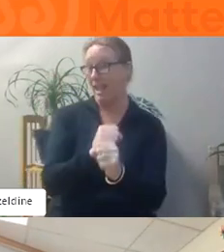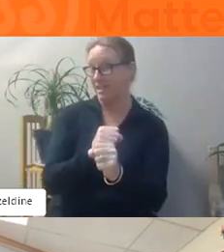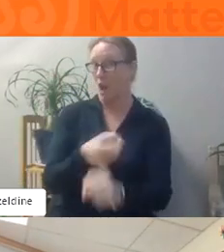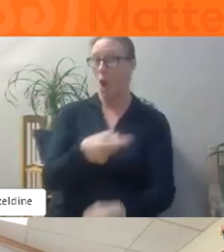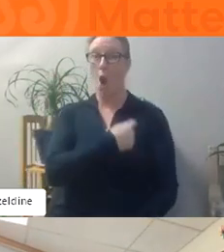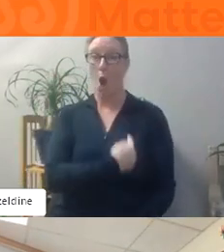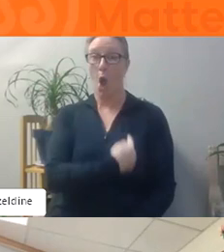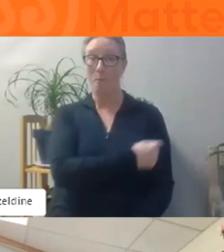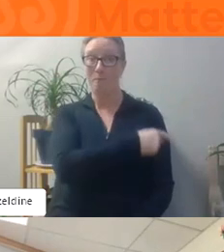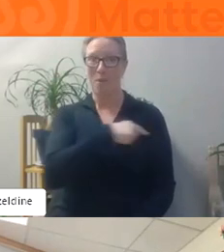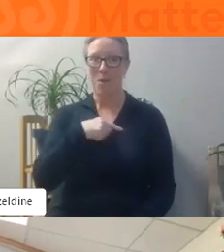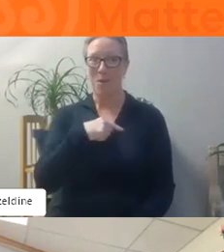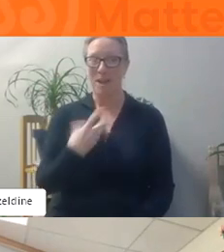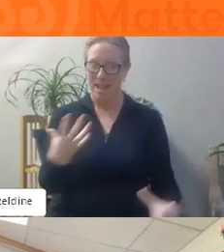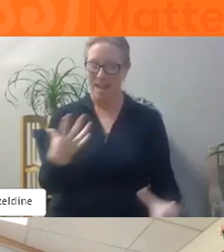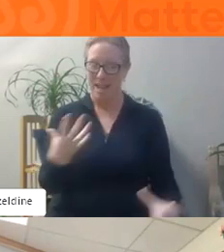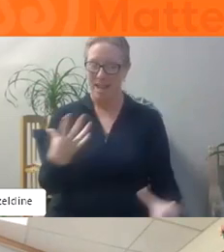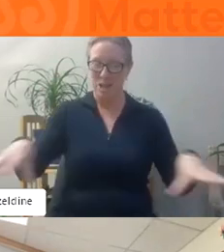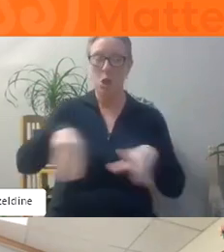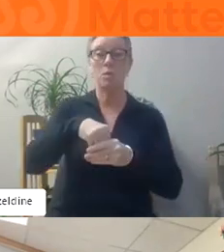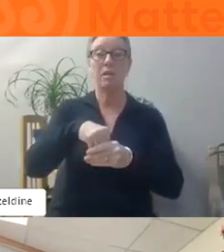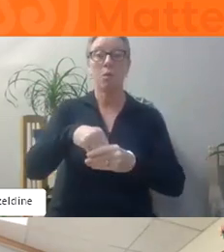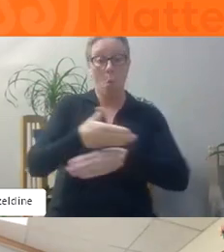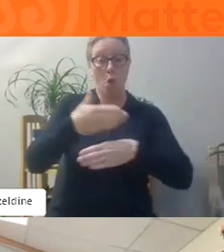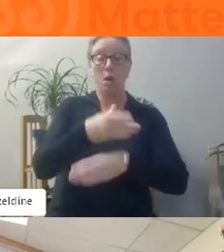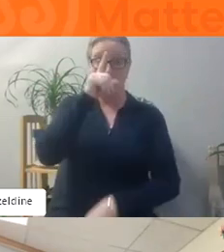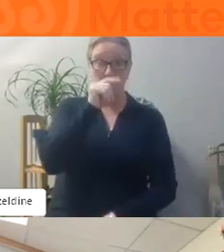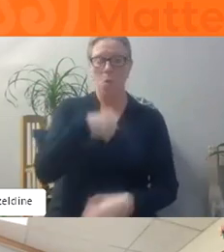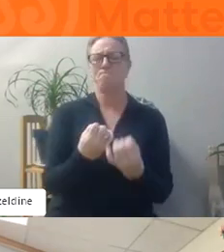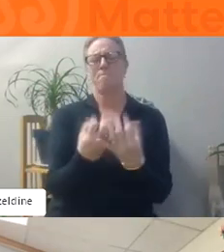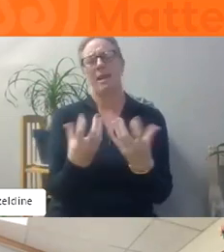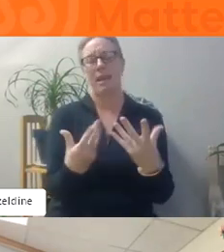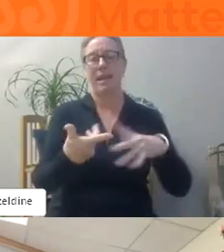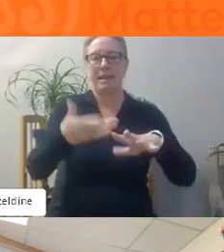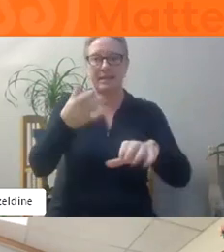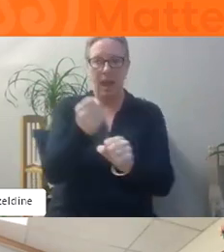on a hopeful note. Inclusive practice is possible and many examples exist